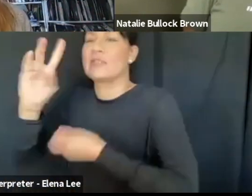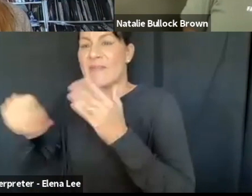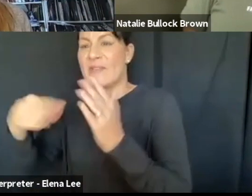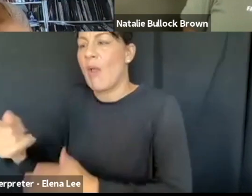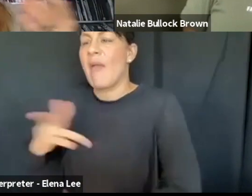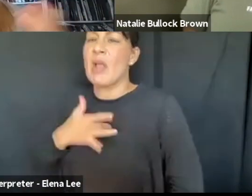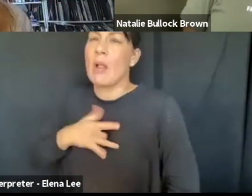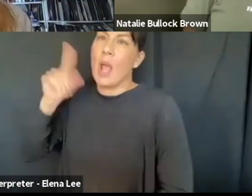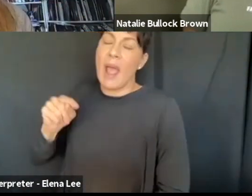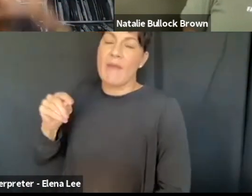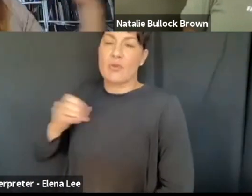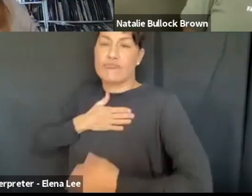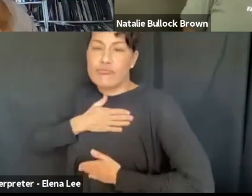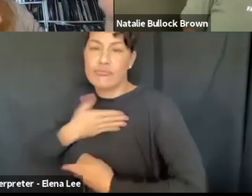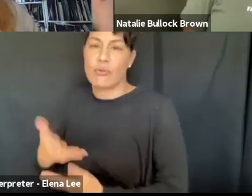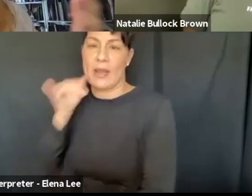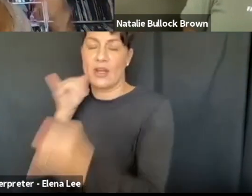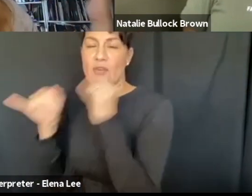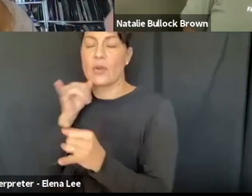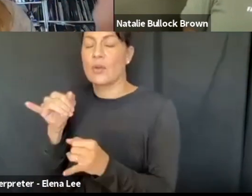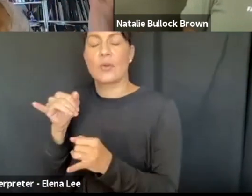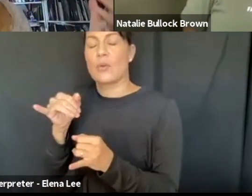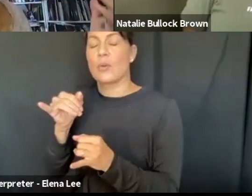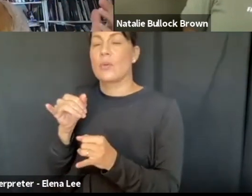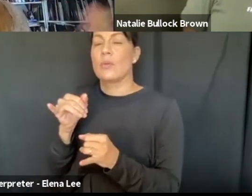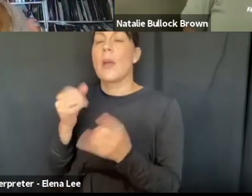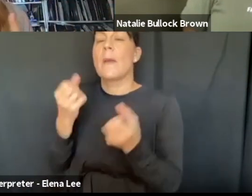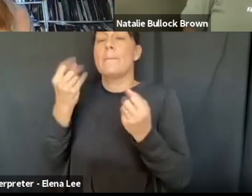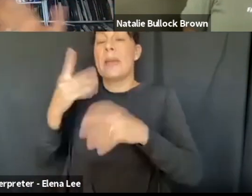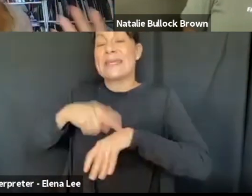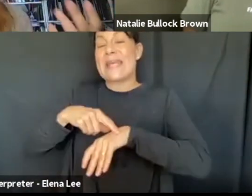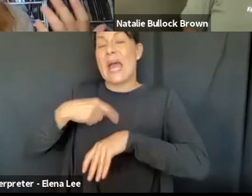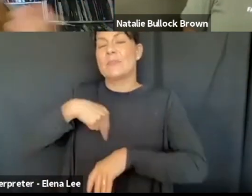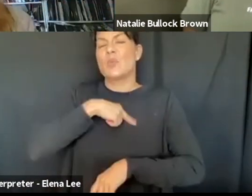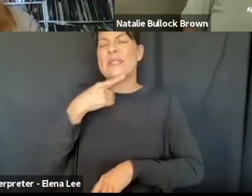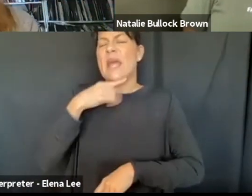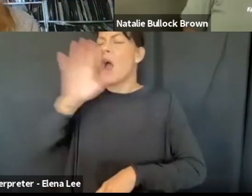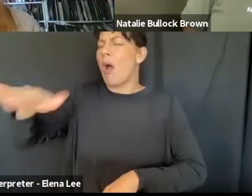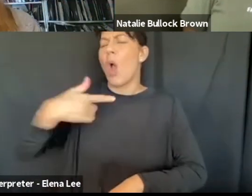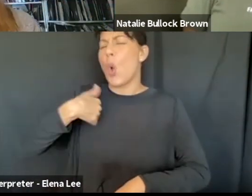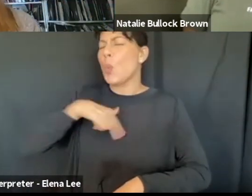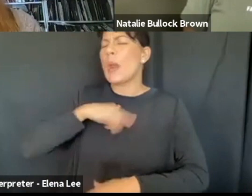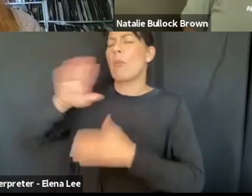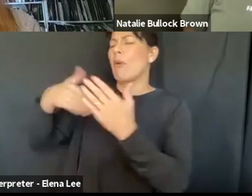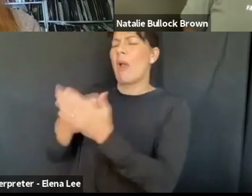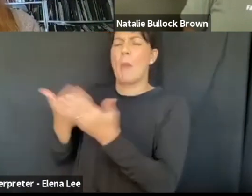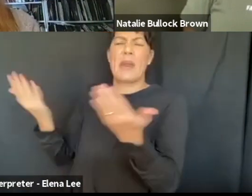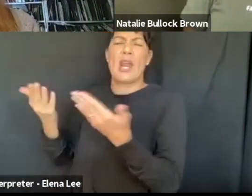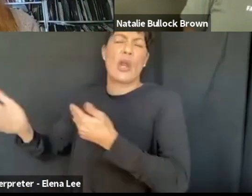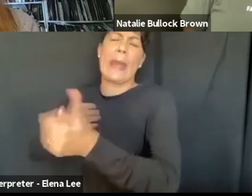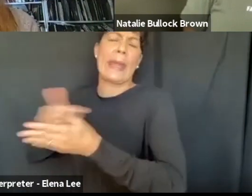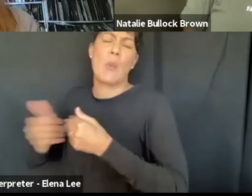And so, we will often say, "Oh, well, we were going to this area anyway. "It's absolutely fine if you don't wanna speak to us today."